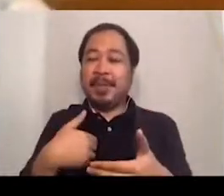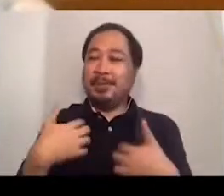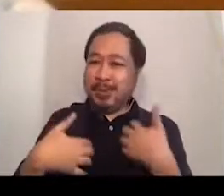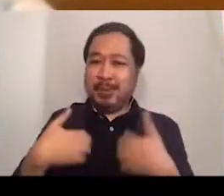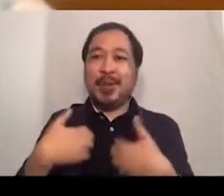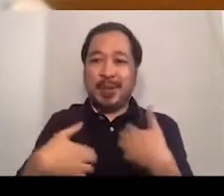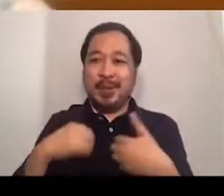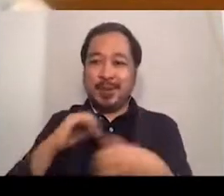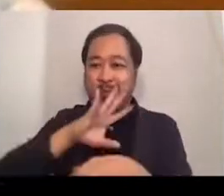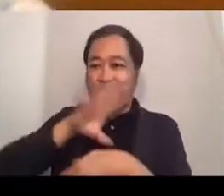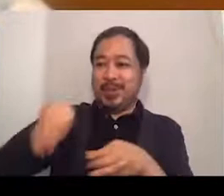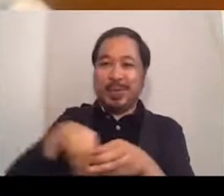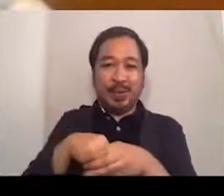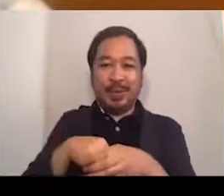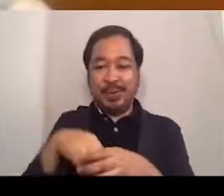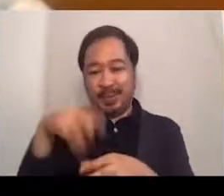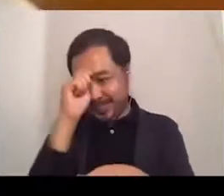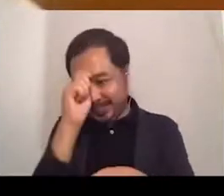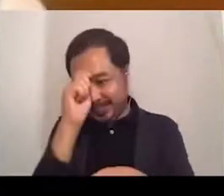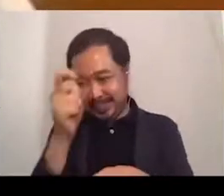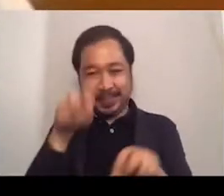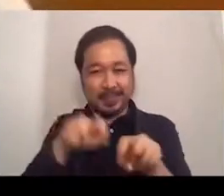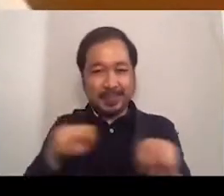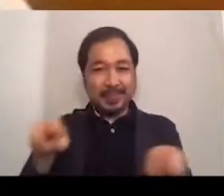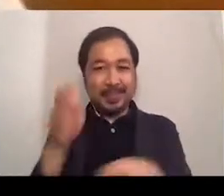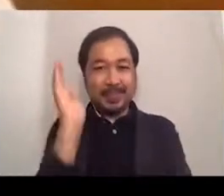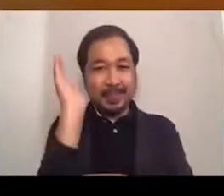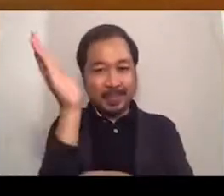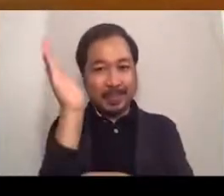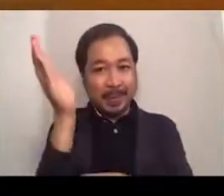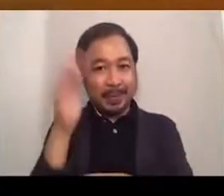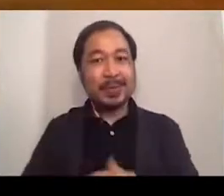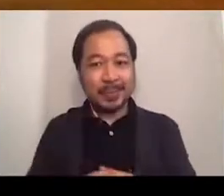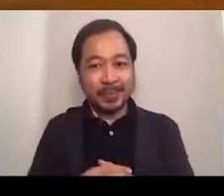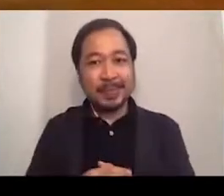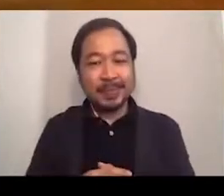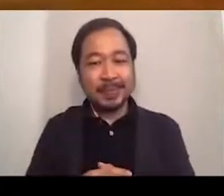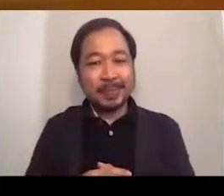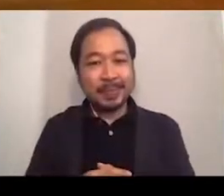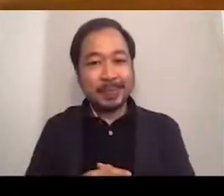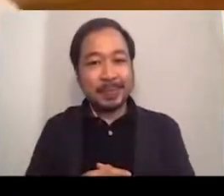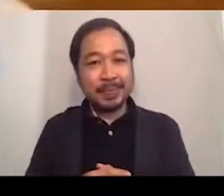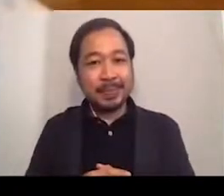If I may, let me introduce ITU a little bit.